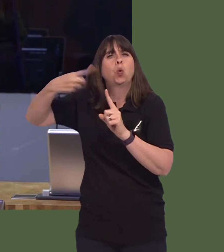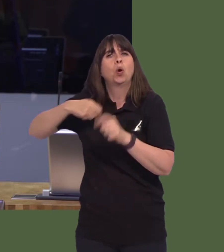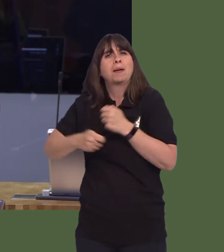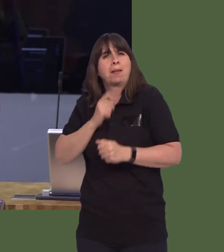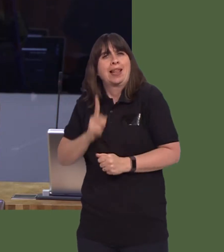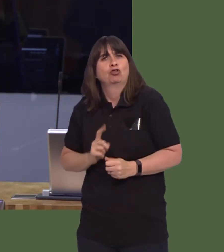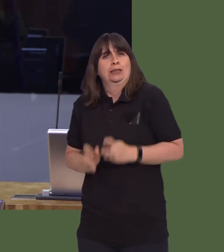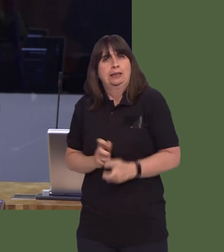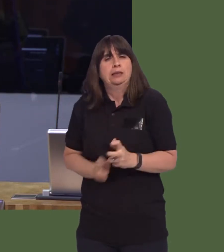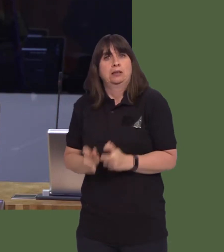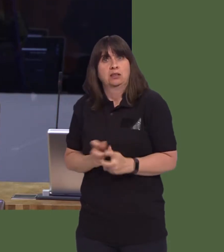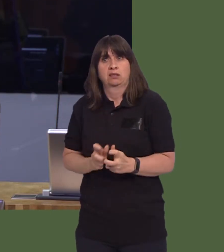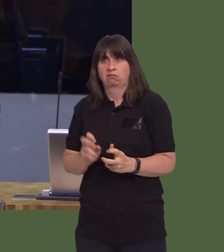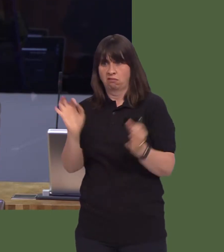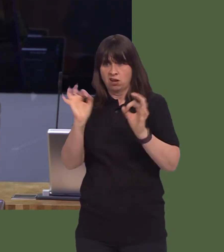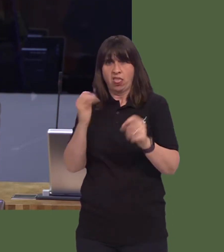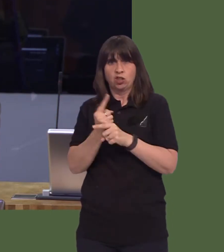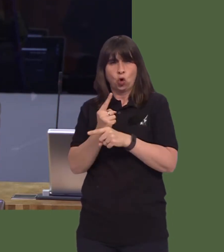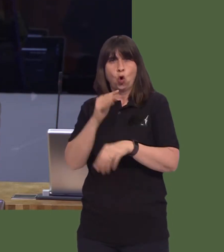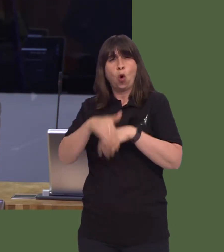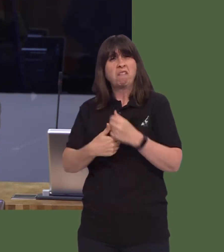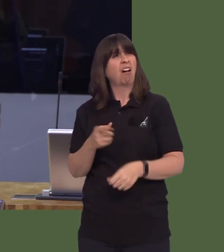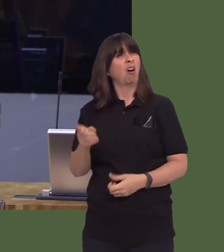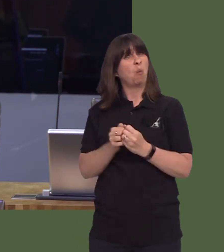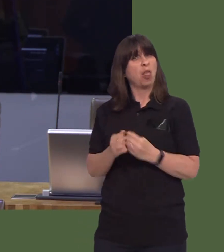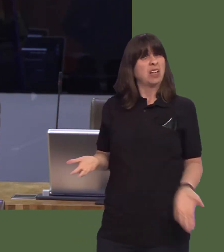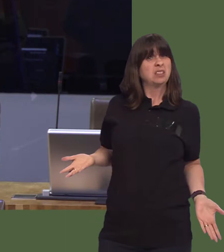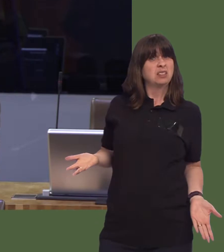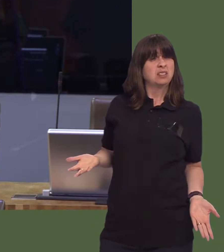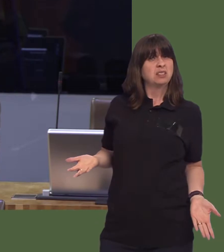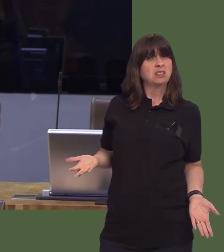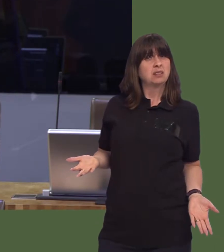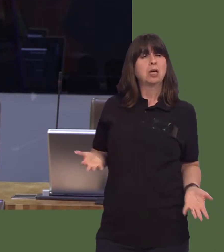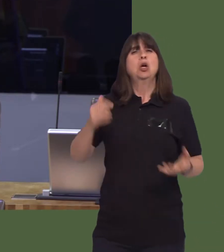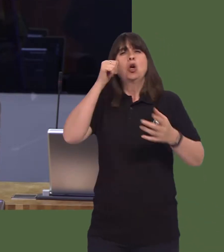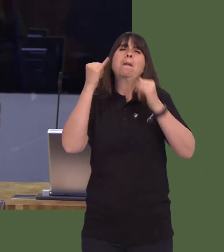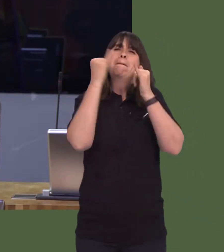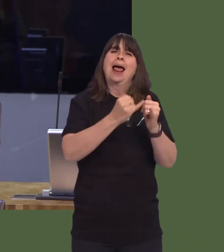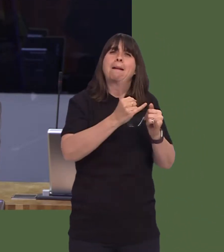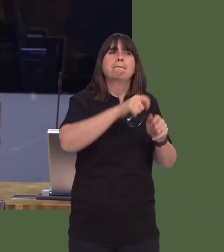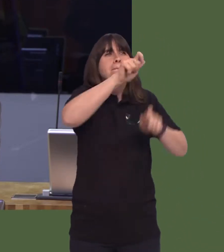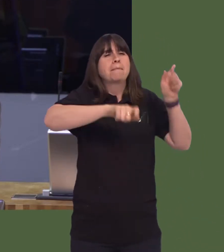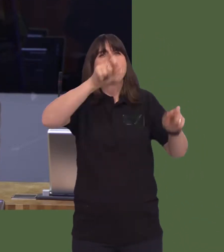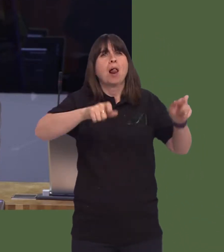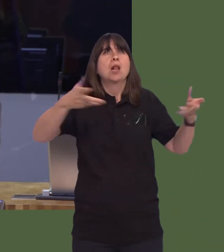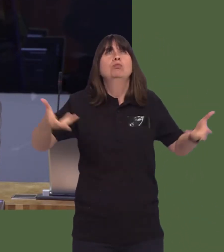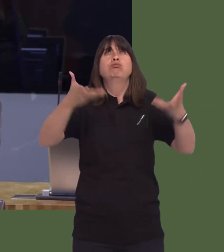efficacy of this even to deal with the problems of man-made global warming if that is held to be a problem.